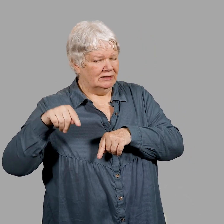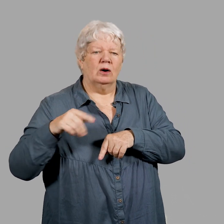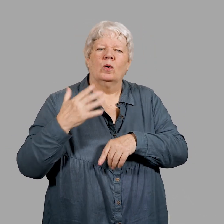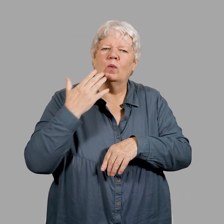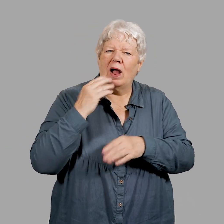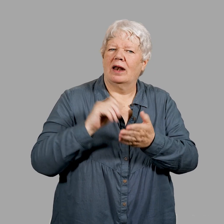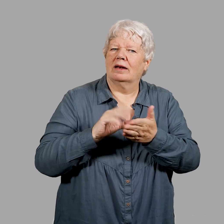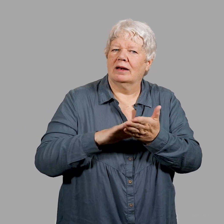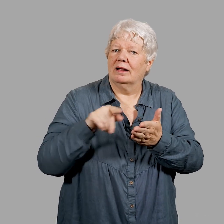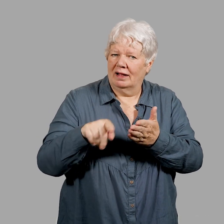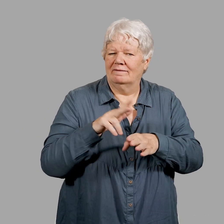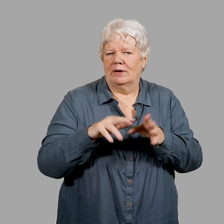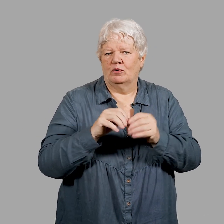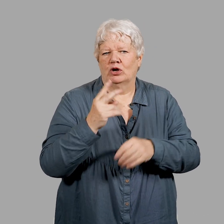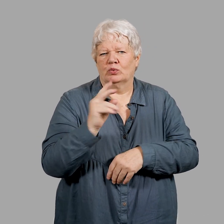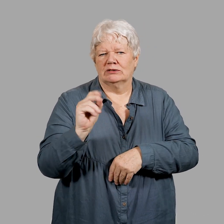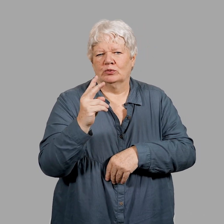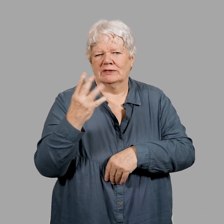Date: February 2024